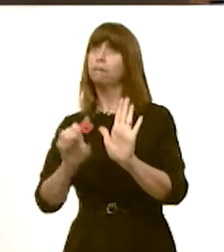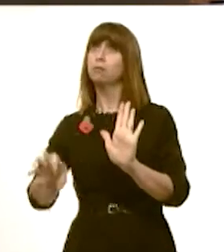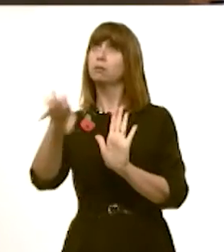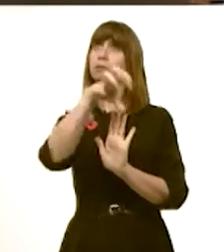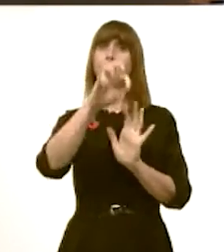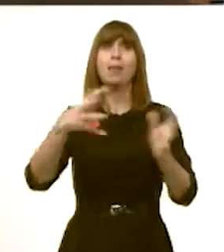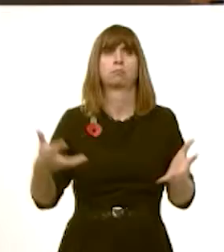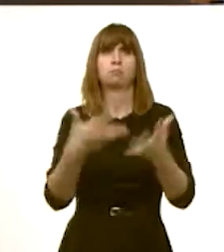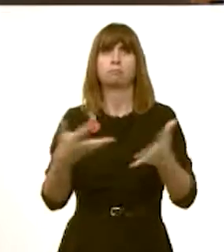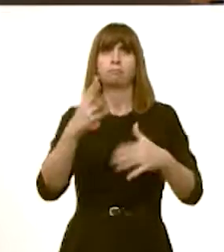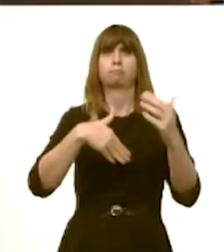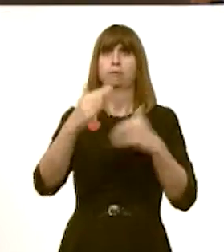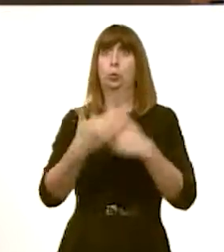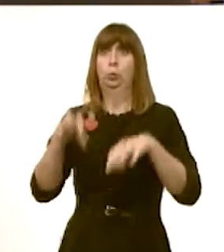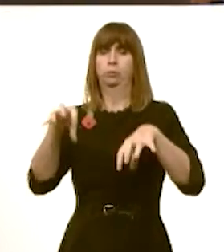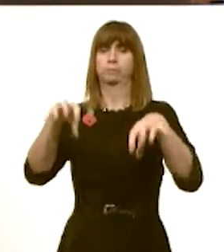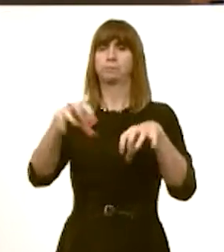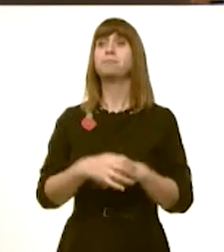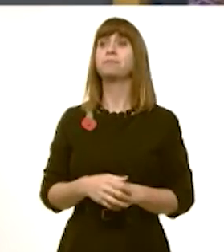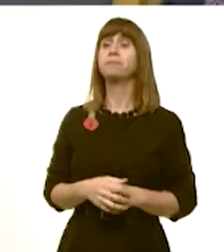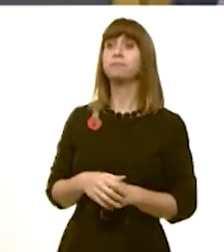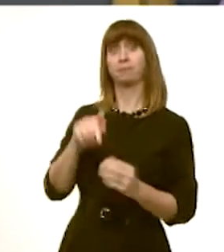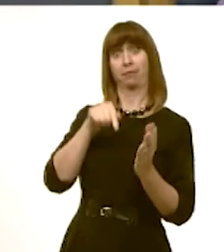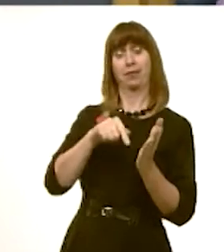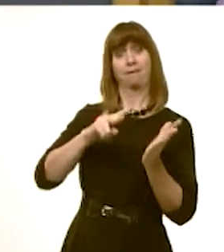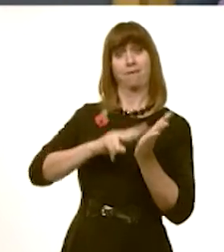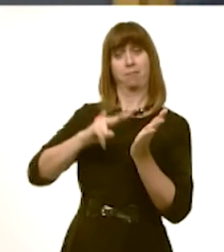John Griffiths: First Minister, Vibrant and Viable Places has seen a strong partnership